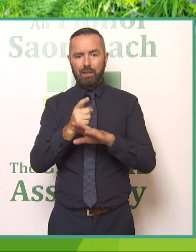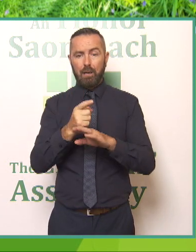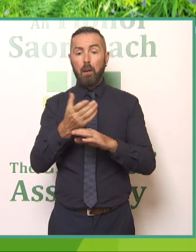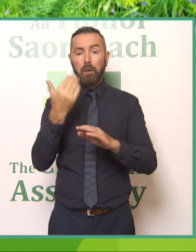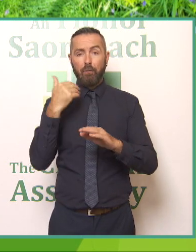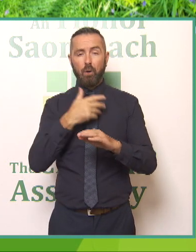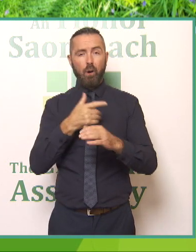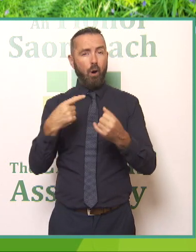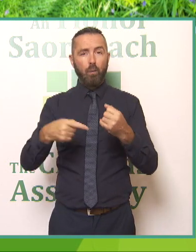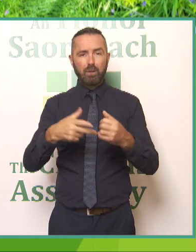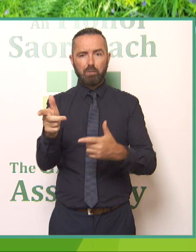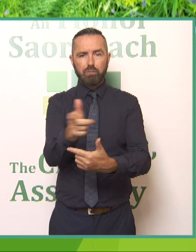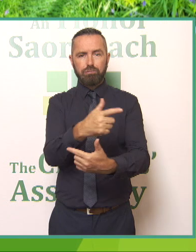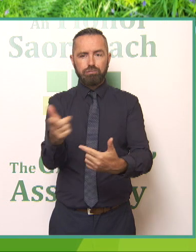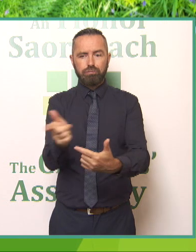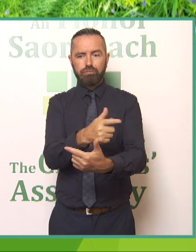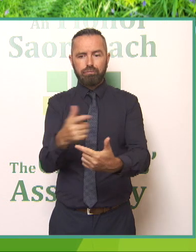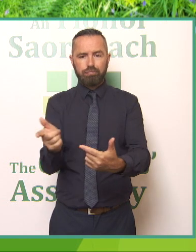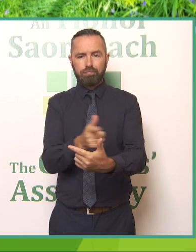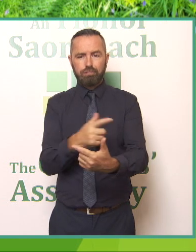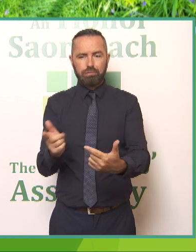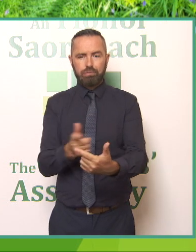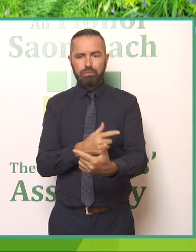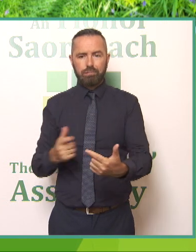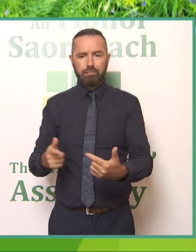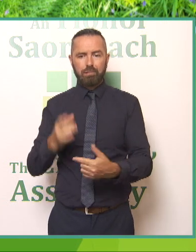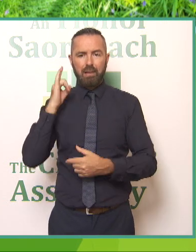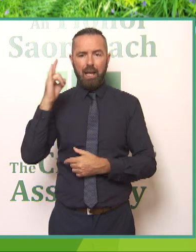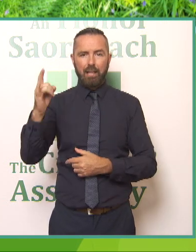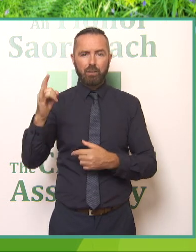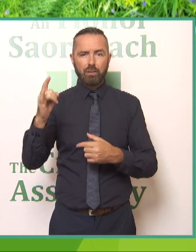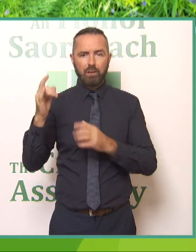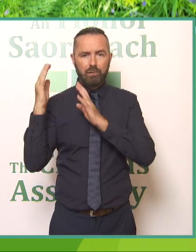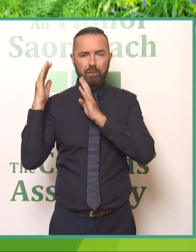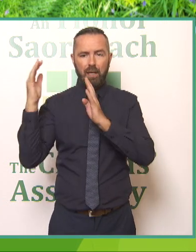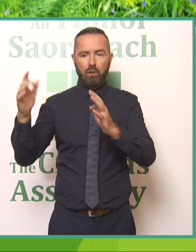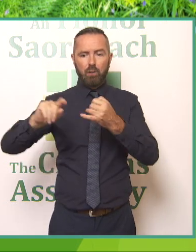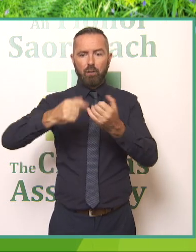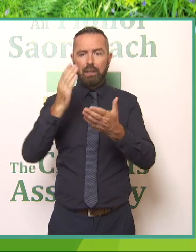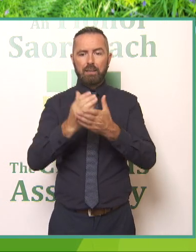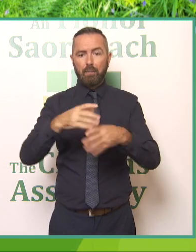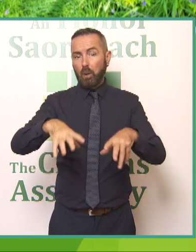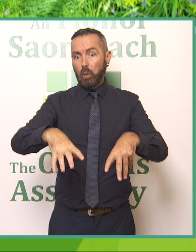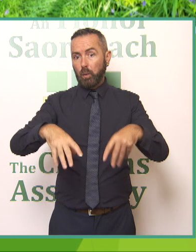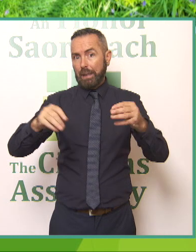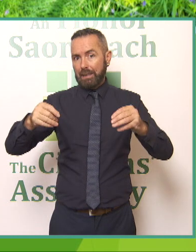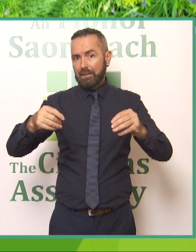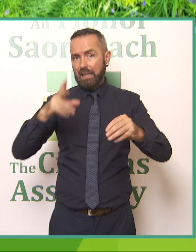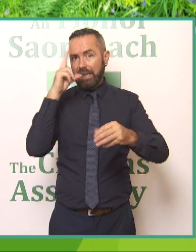was just the way we don't know if we are afraid to spot sprayed I need the head drawers trying to keep the trying to keep the weeds we used to call them after fence but I suppose that's that